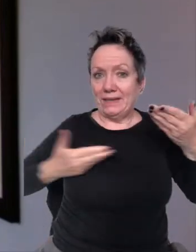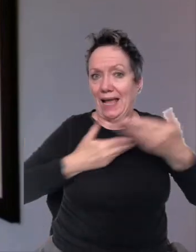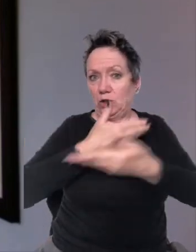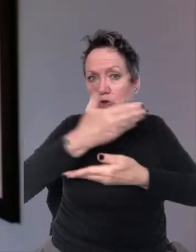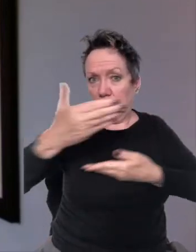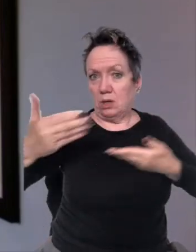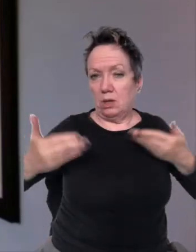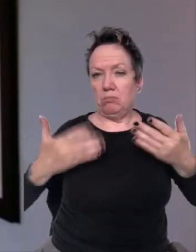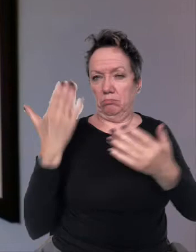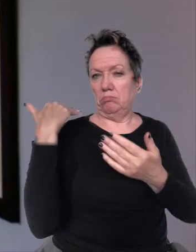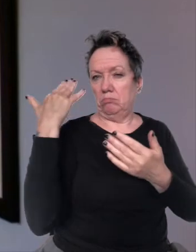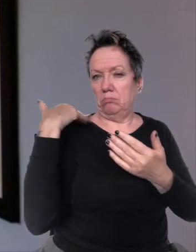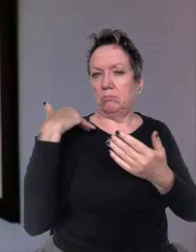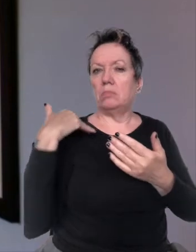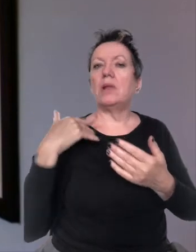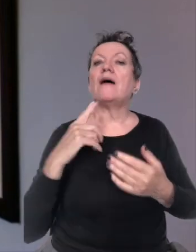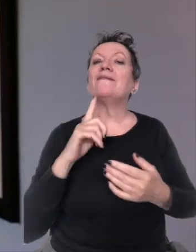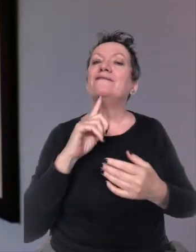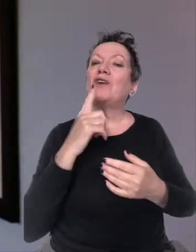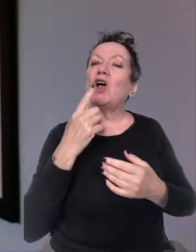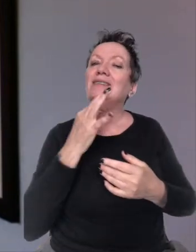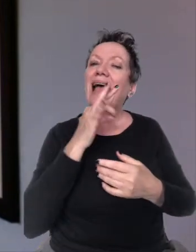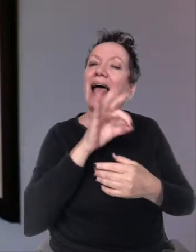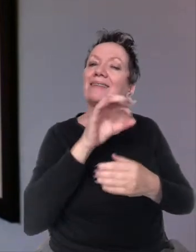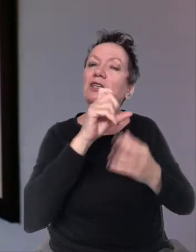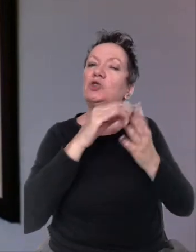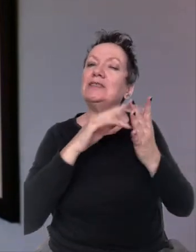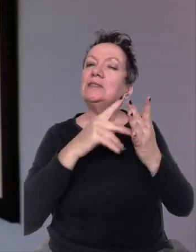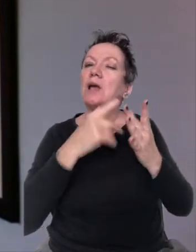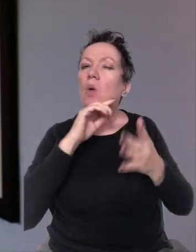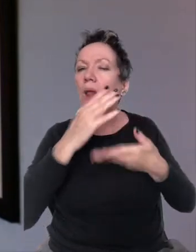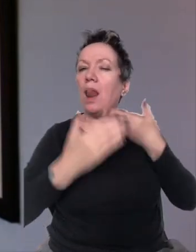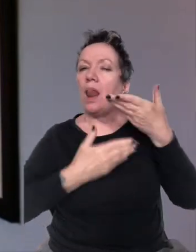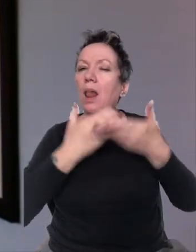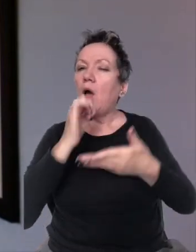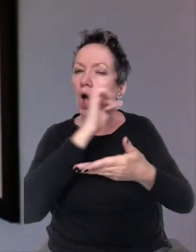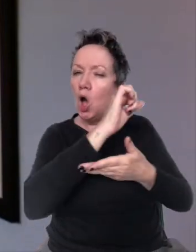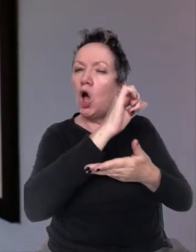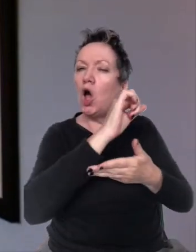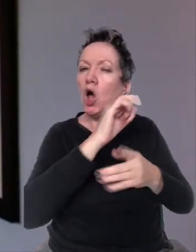of all, we're going to head over to Who's going to tell us a little bit more about the conversation she was part of.